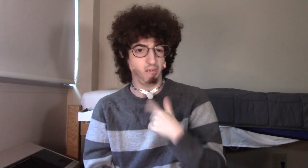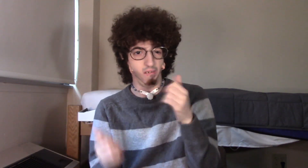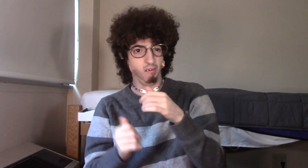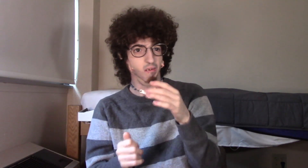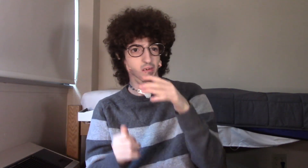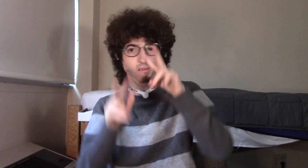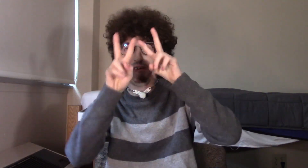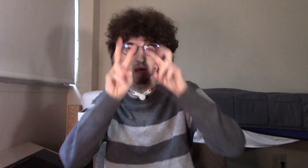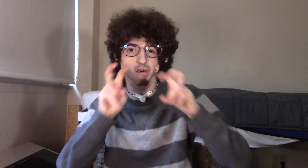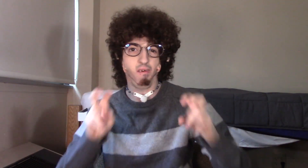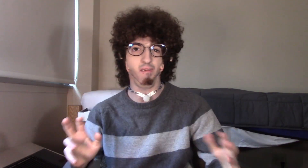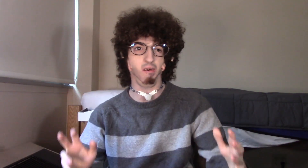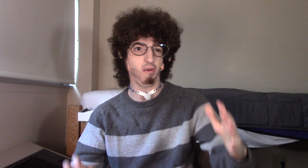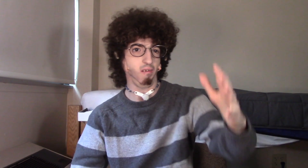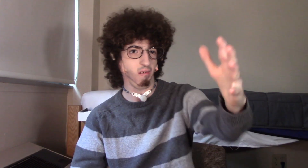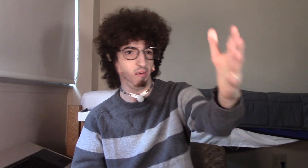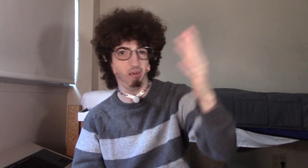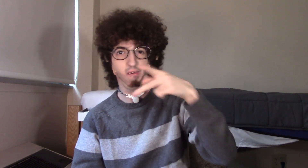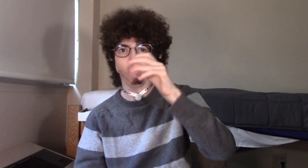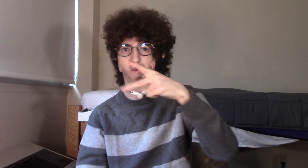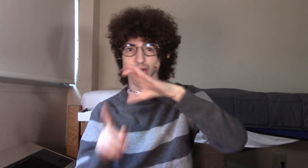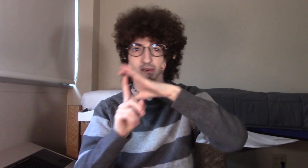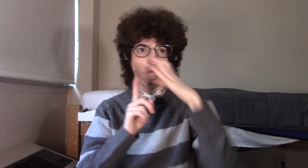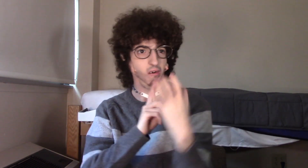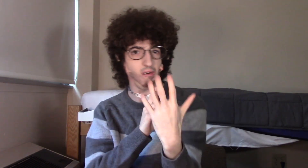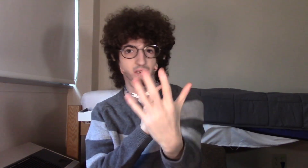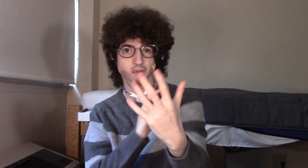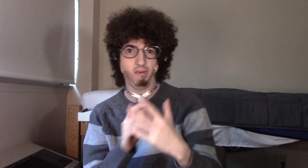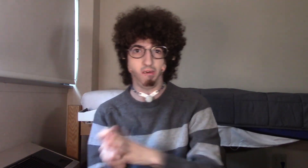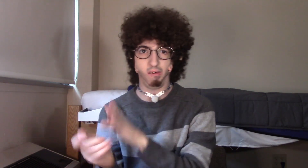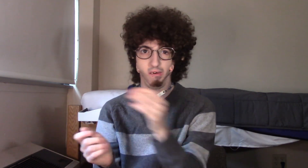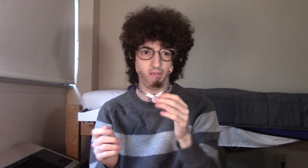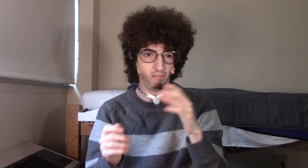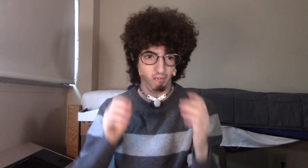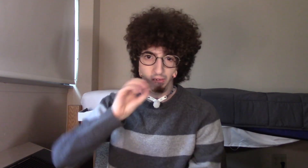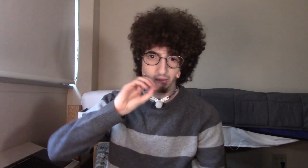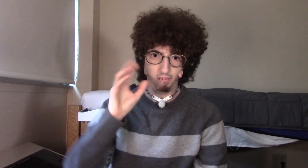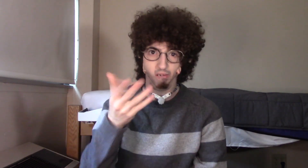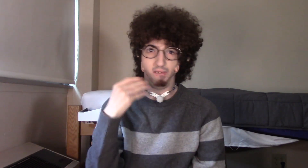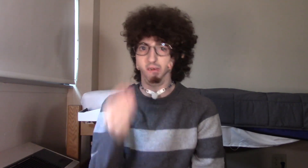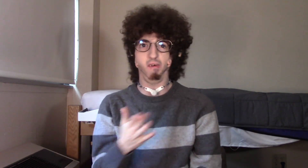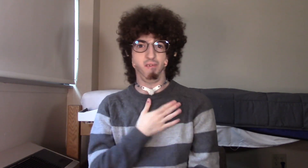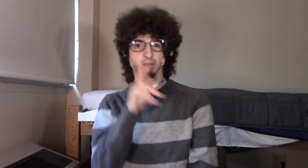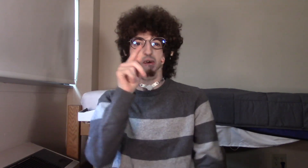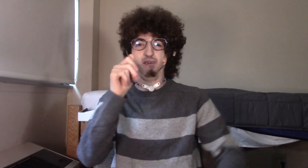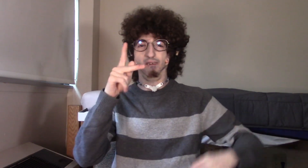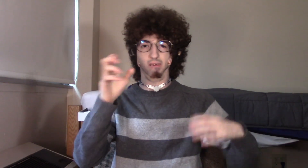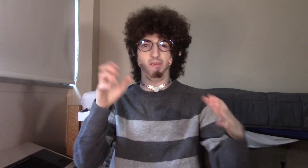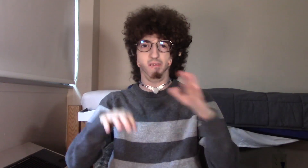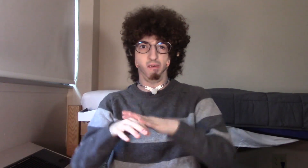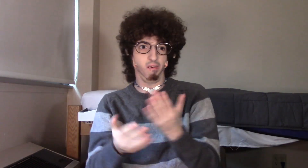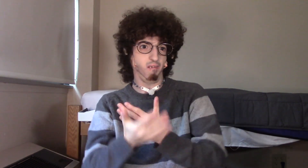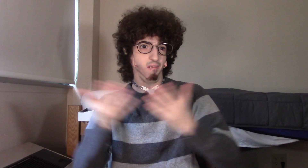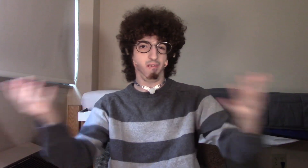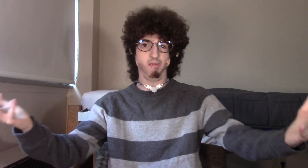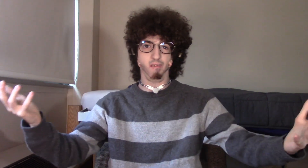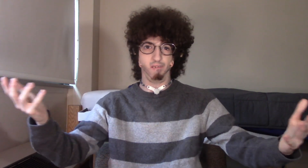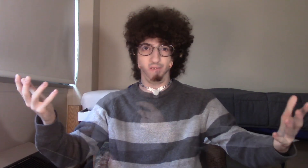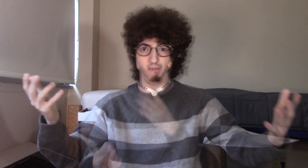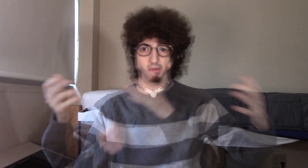I can analyze pop culture and give my take on things